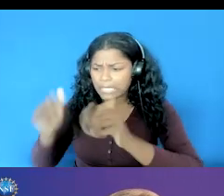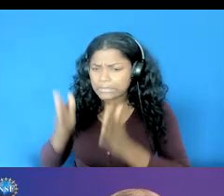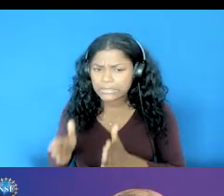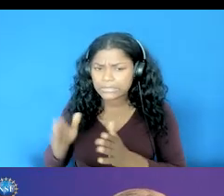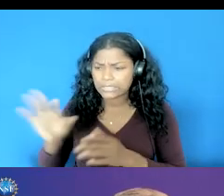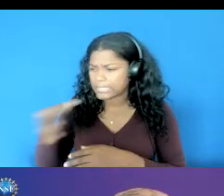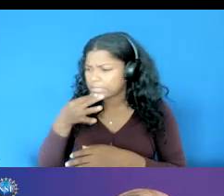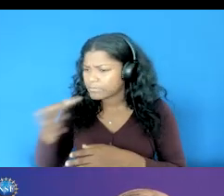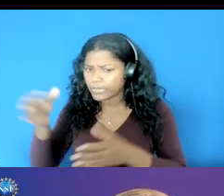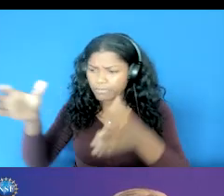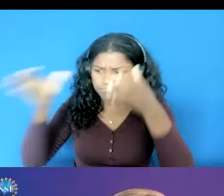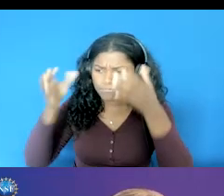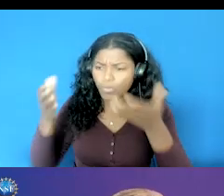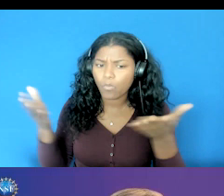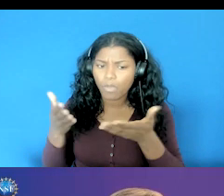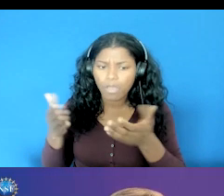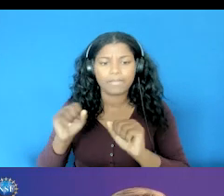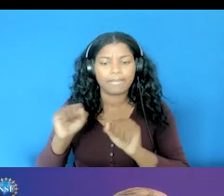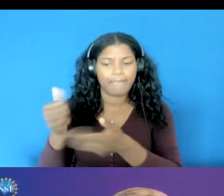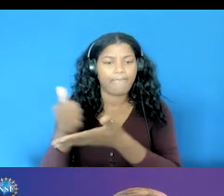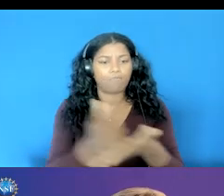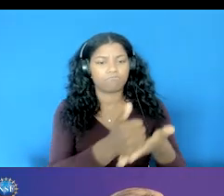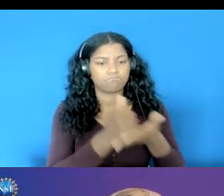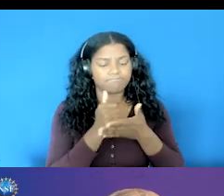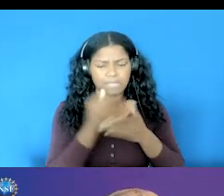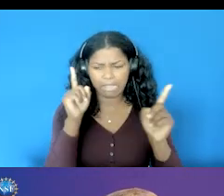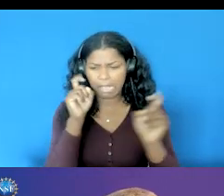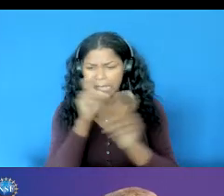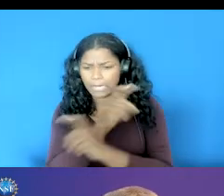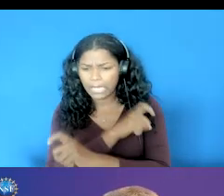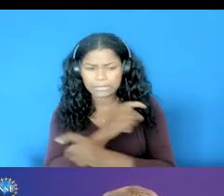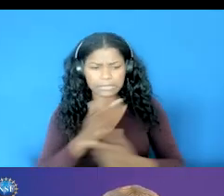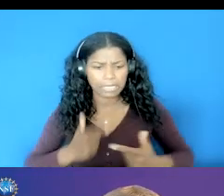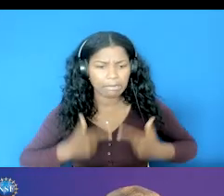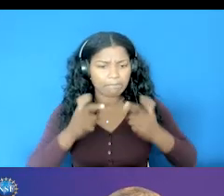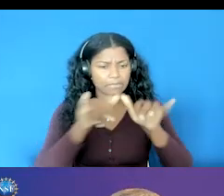that allow us to determine and predict how complex dynamic living systems work.